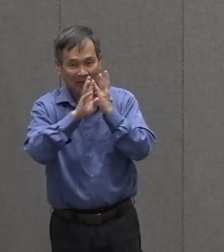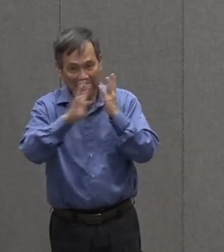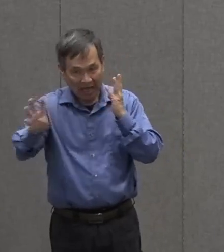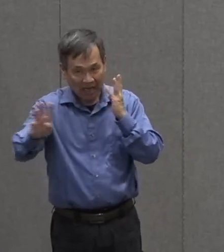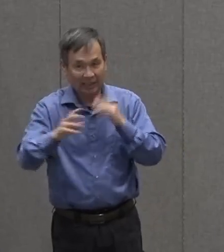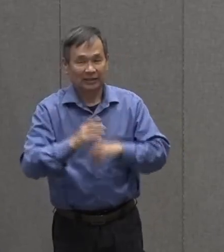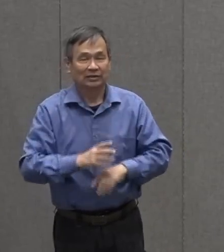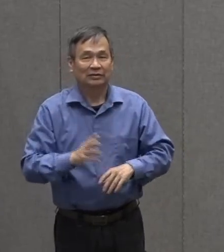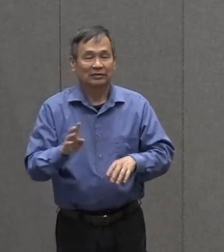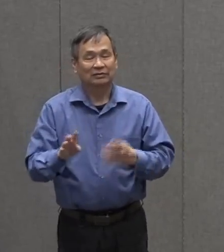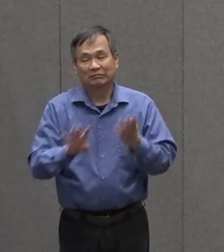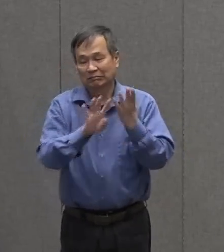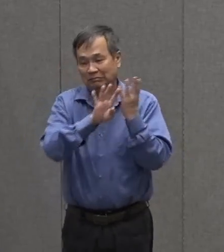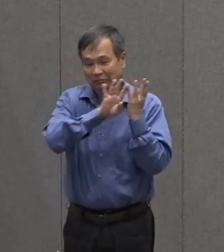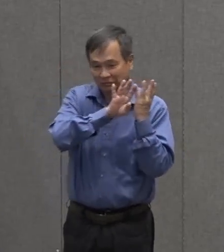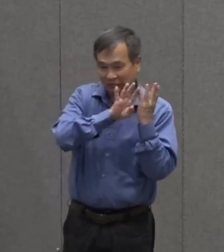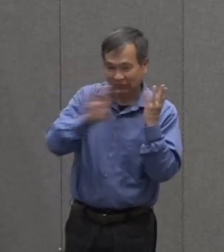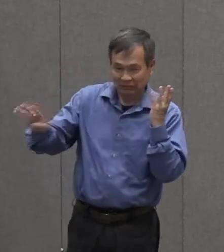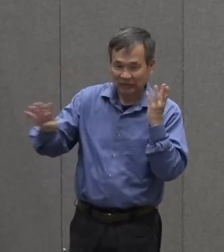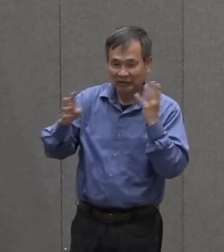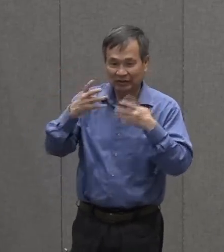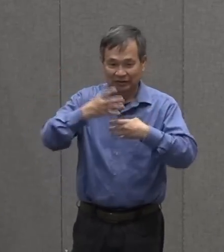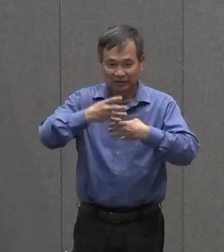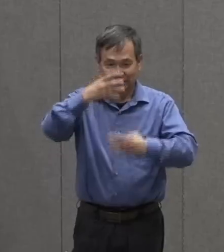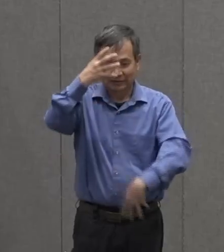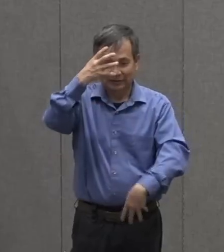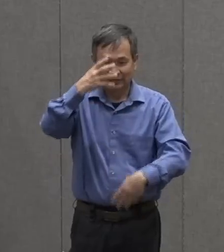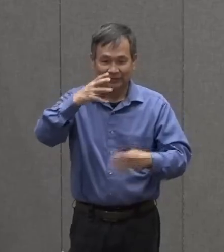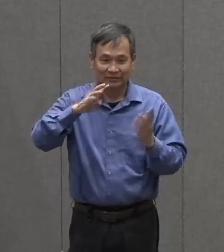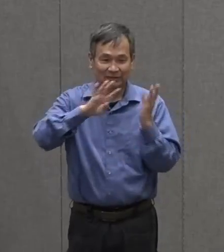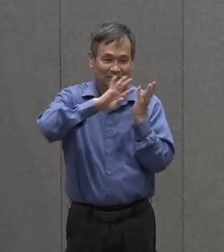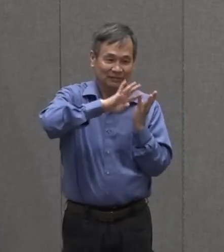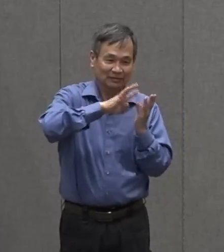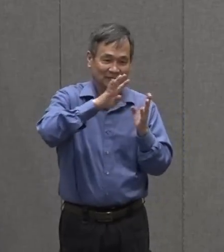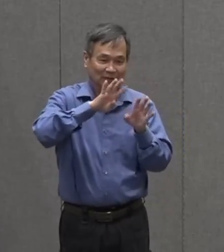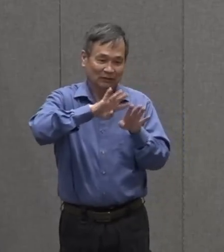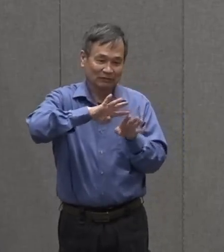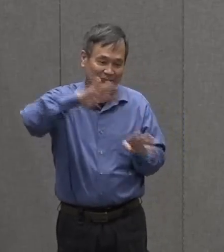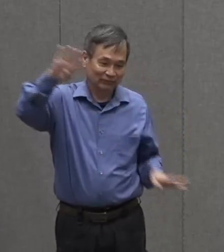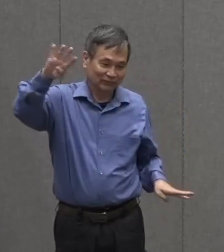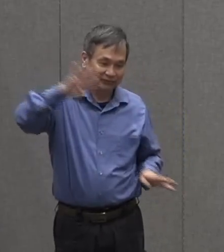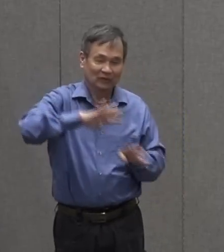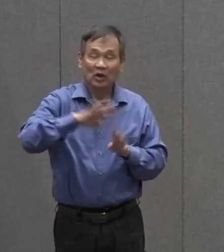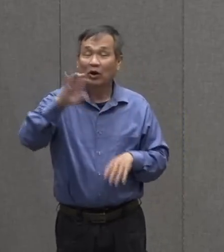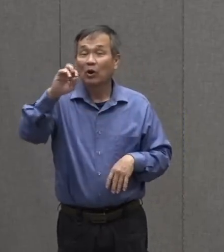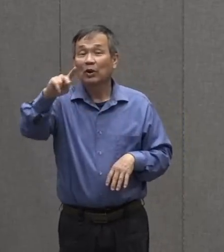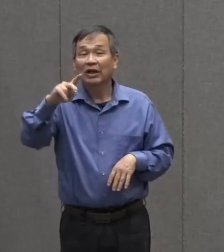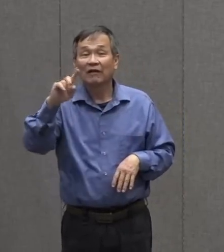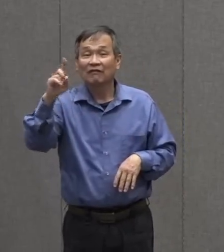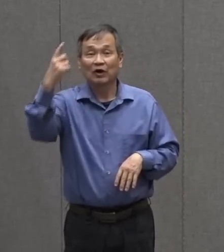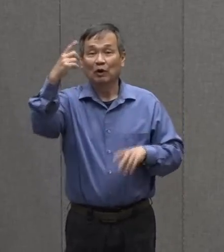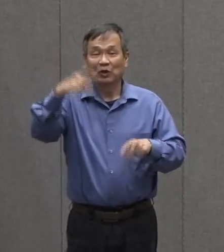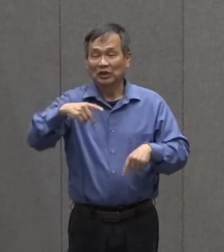or the different diagonals. What you have to do is the very first person will take their paperclip,